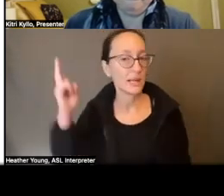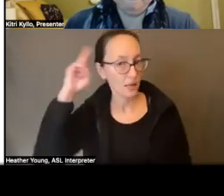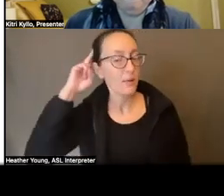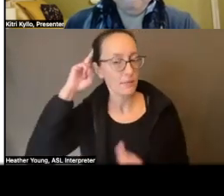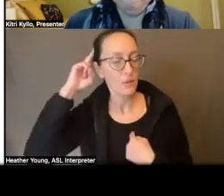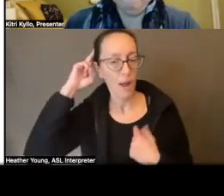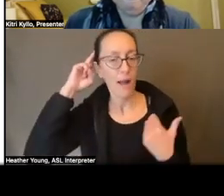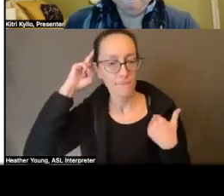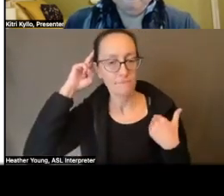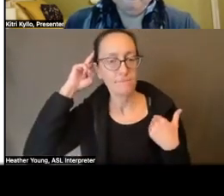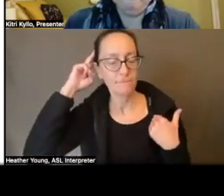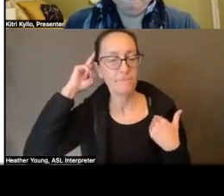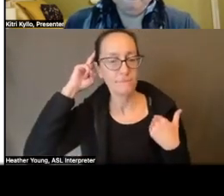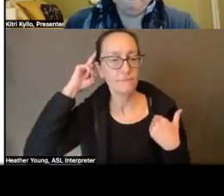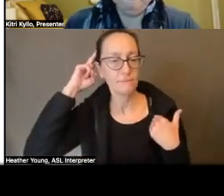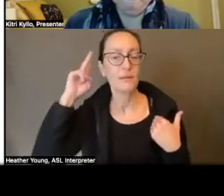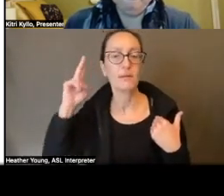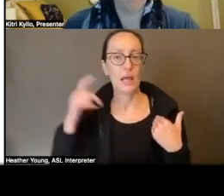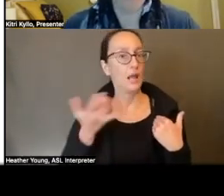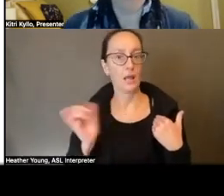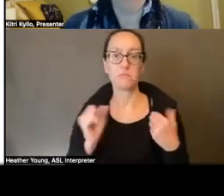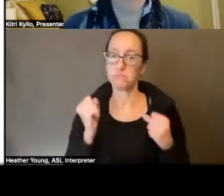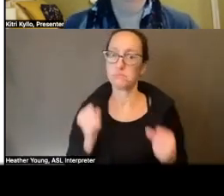and I believe they go hand in hand together.